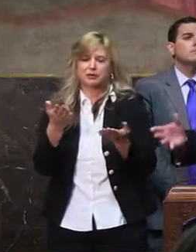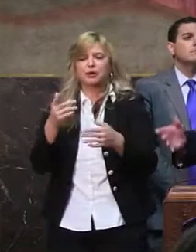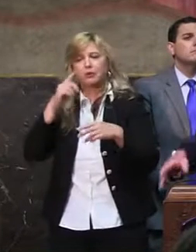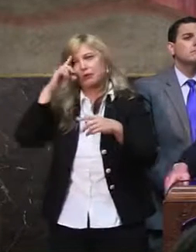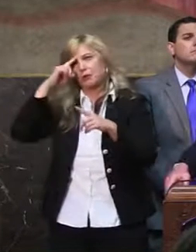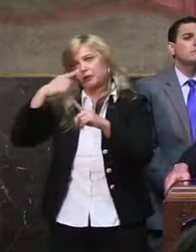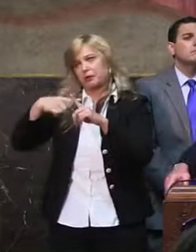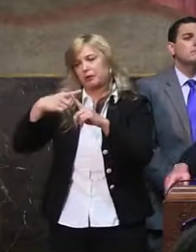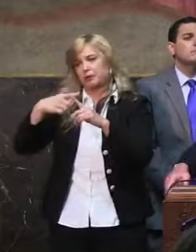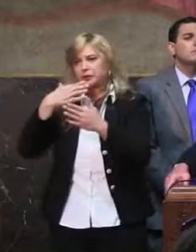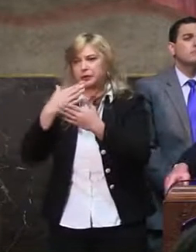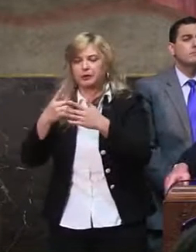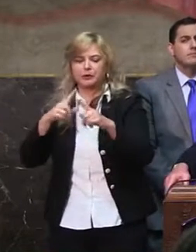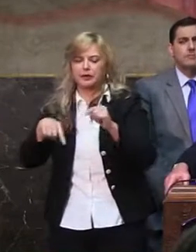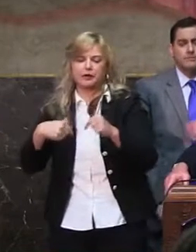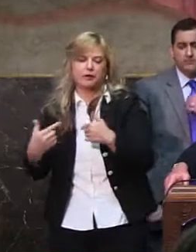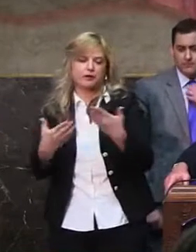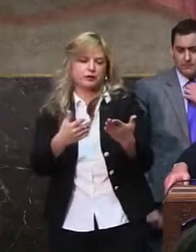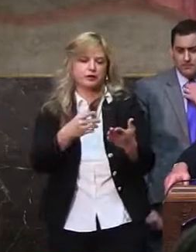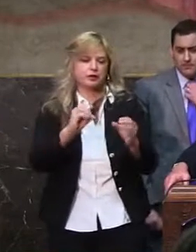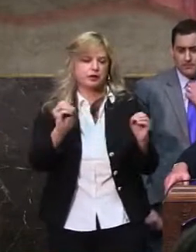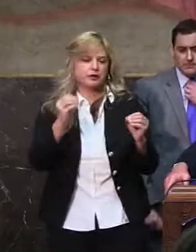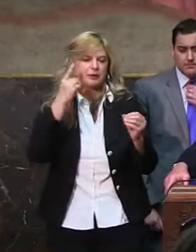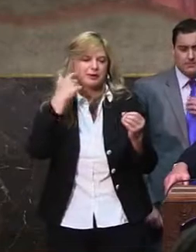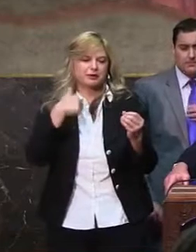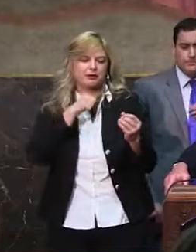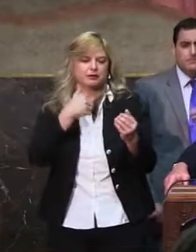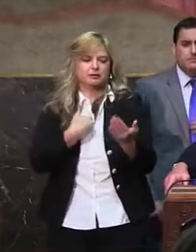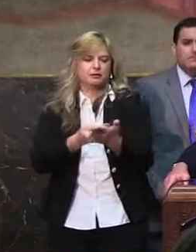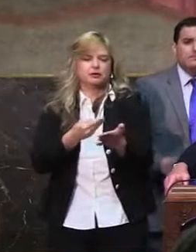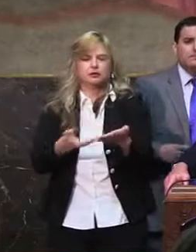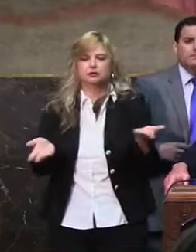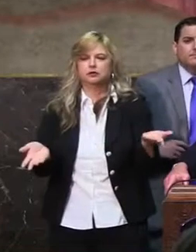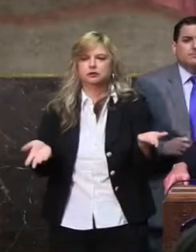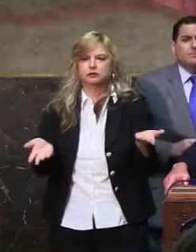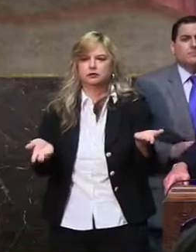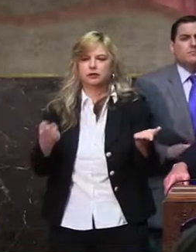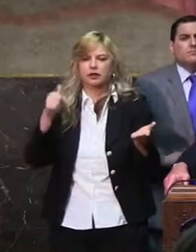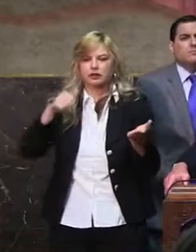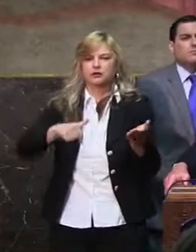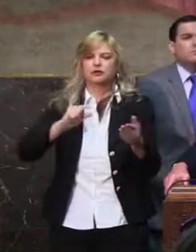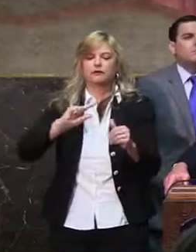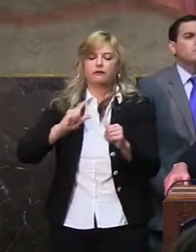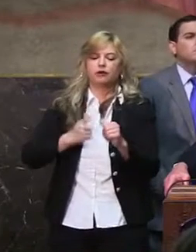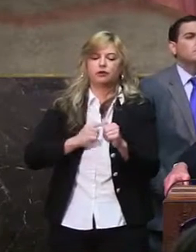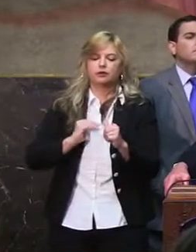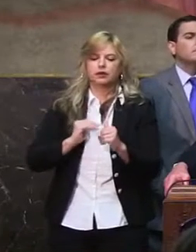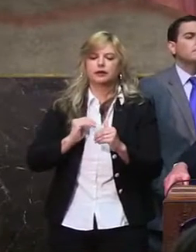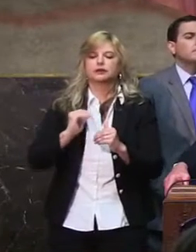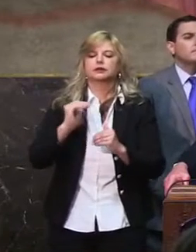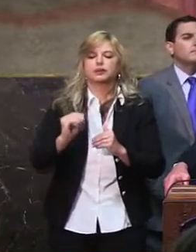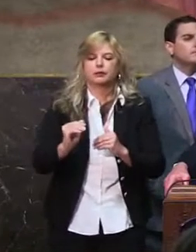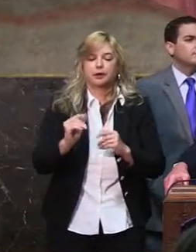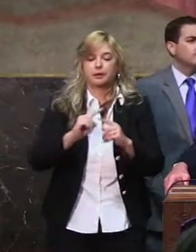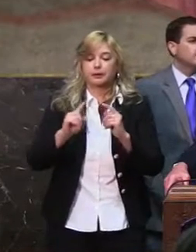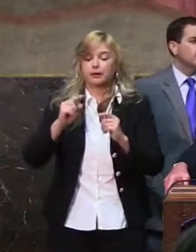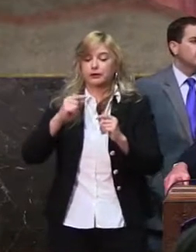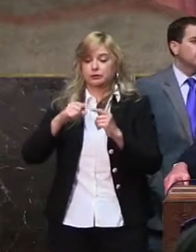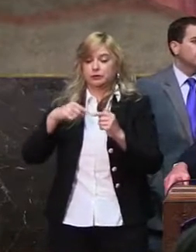we can't offer you anything we don't have the money this is a first step but a giant step in my opinion in trying to